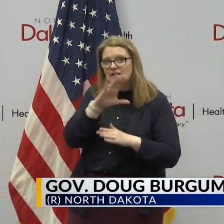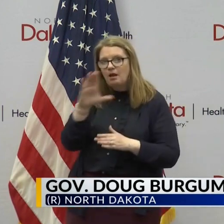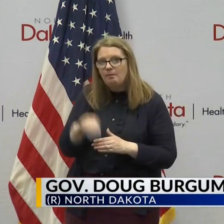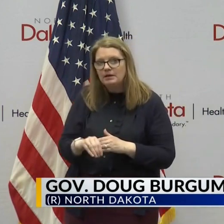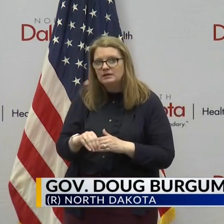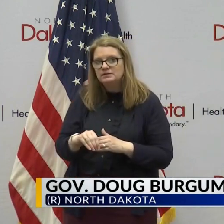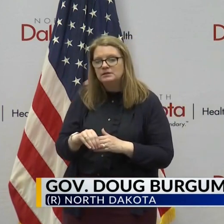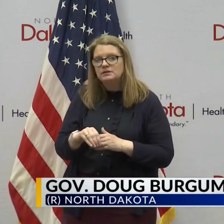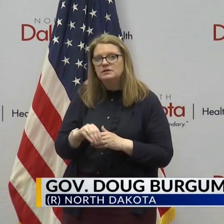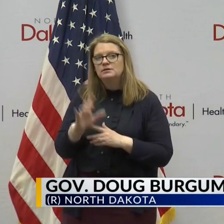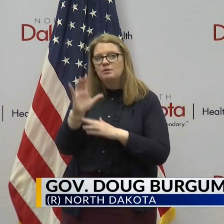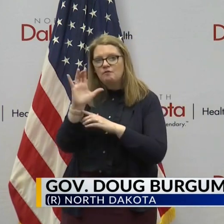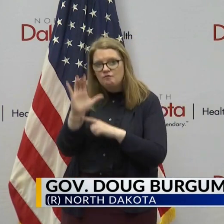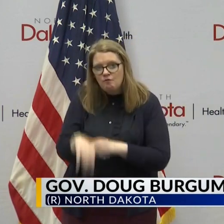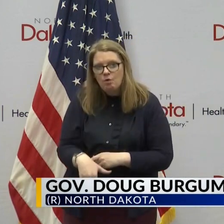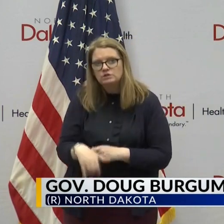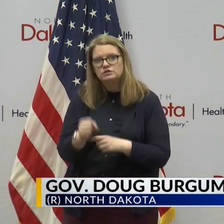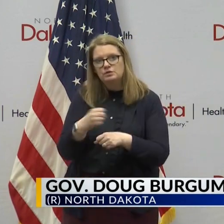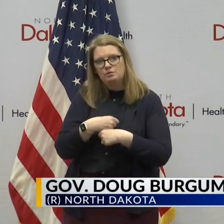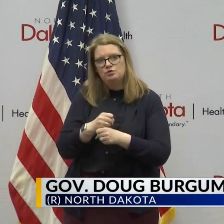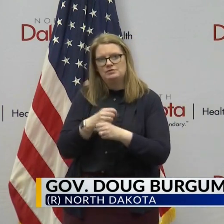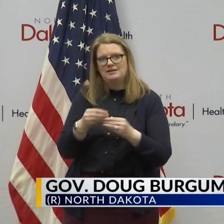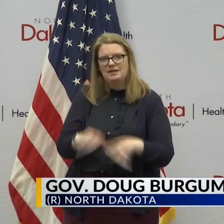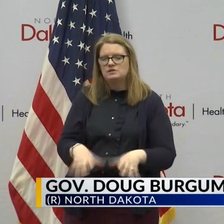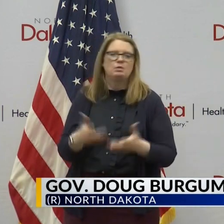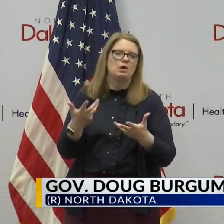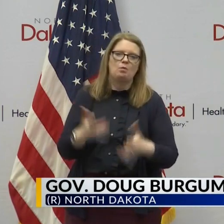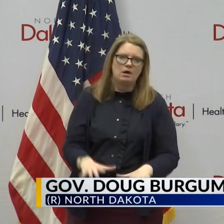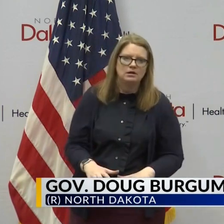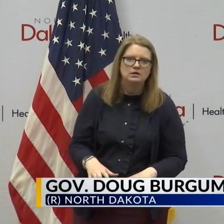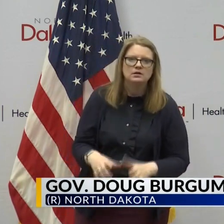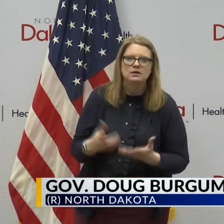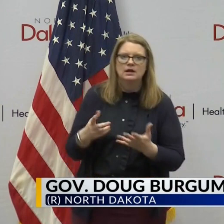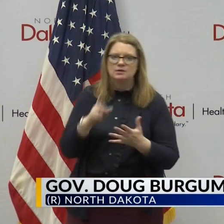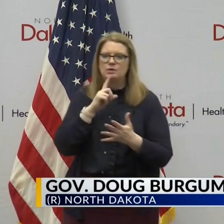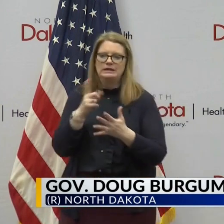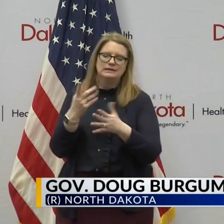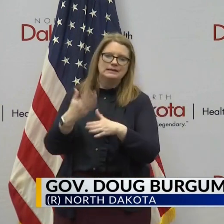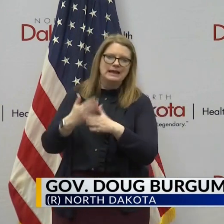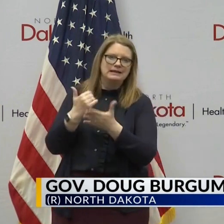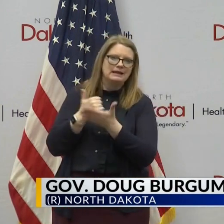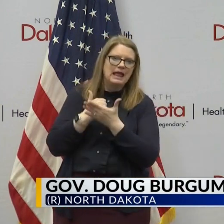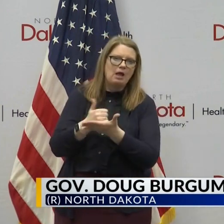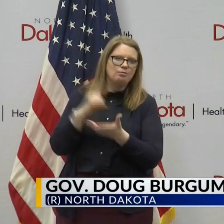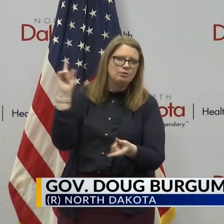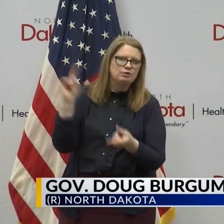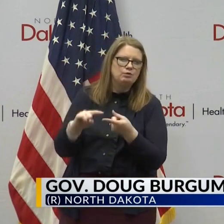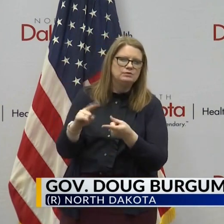THE MAXIMUM LENGTH WE CAN DO THIS, AND THIS IS WOULD PREVENT COMPANIES TO BE FORCED TO